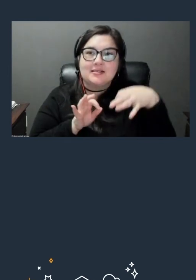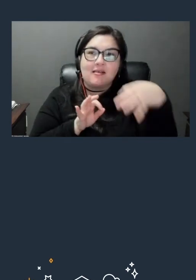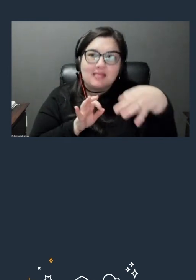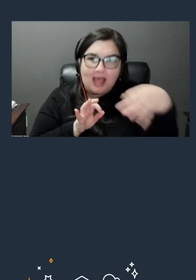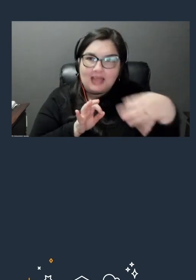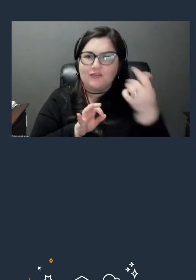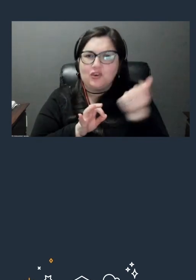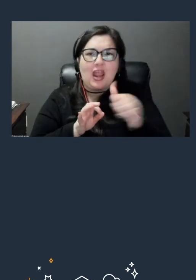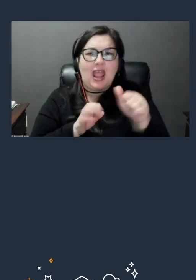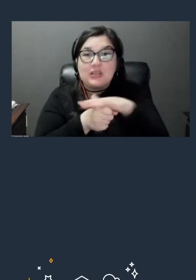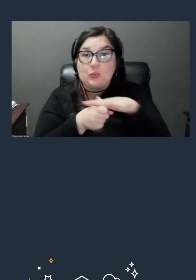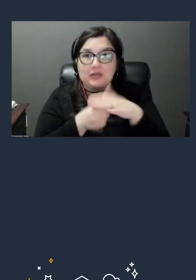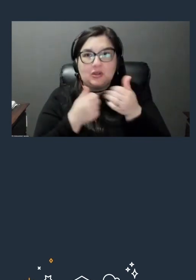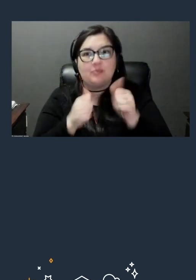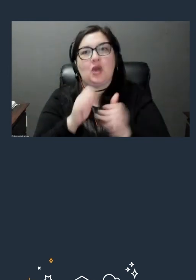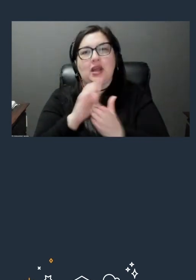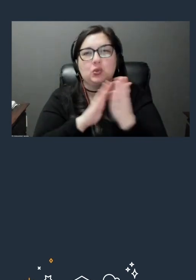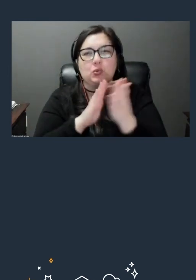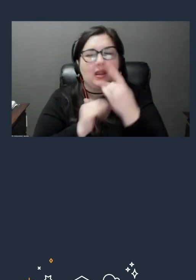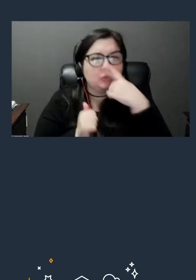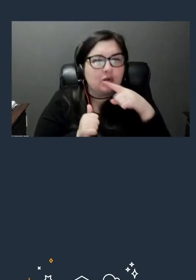So walk me through that transition. How do I get there?